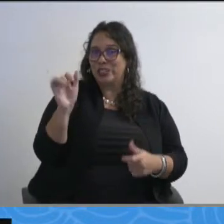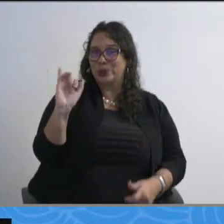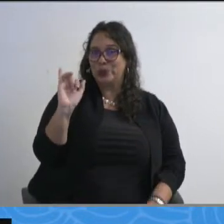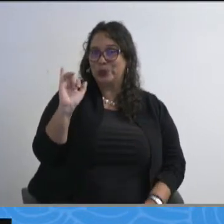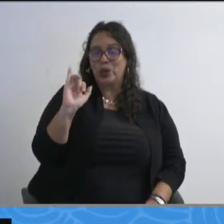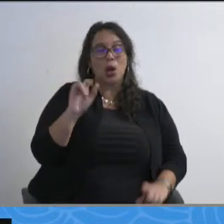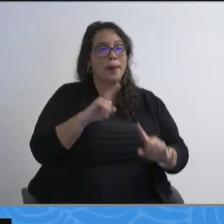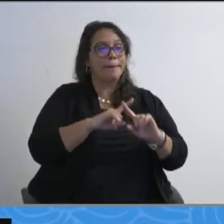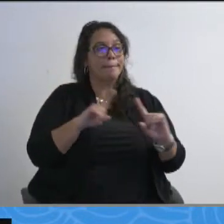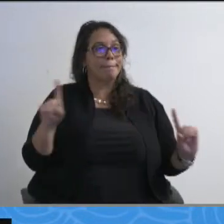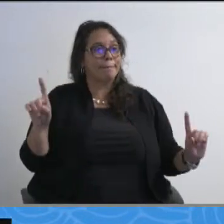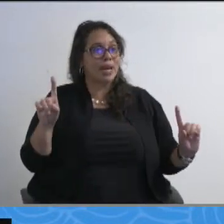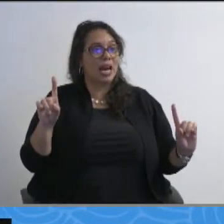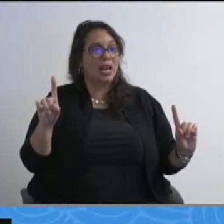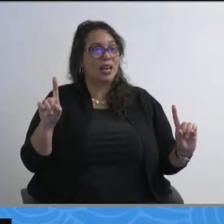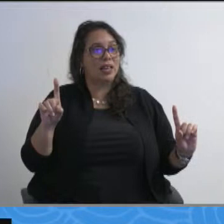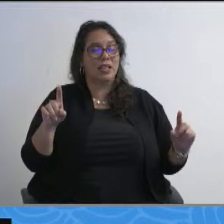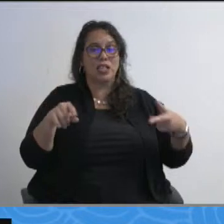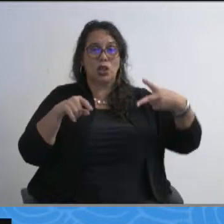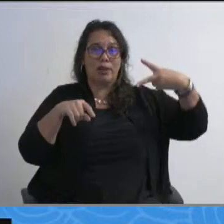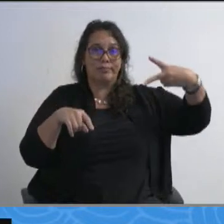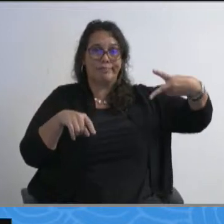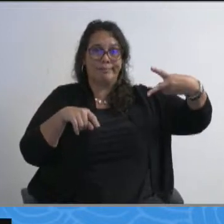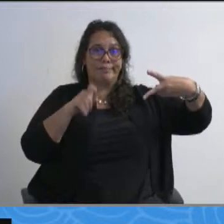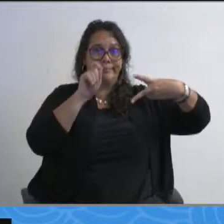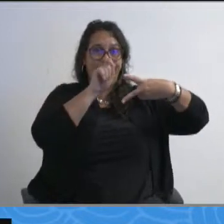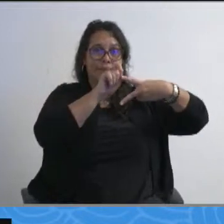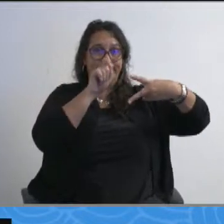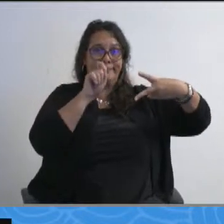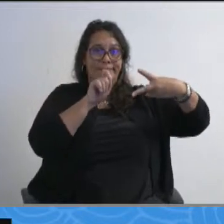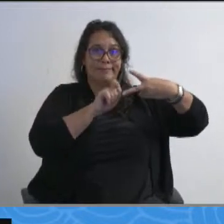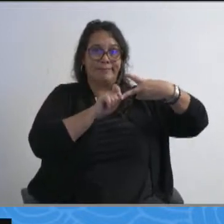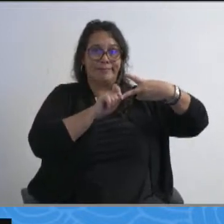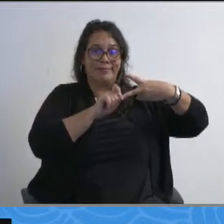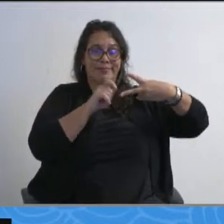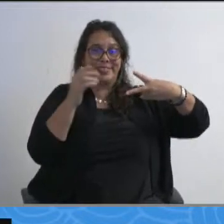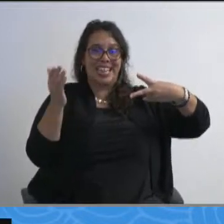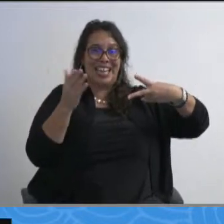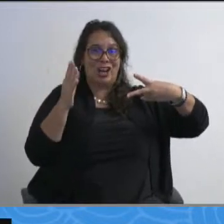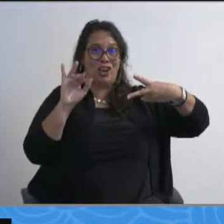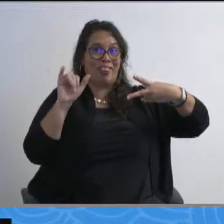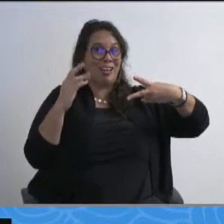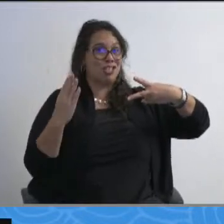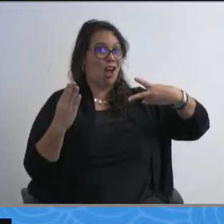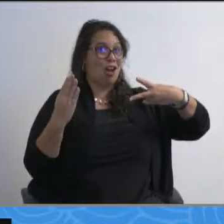But here are the two bullets that indicate the vacancies currently in our district.